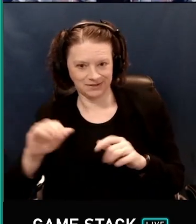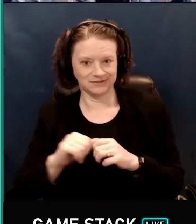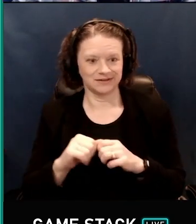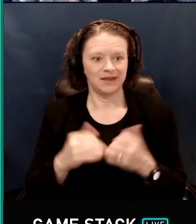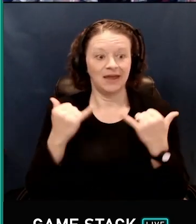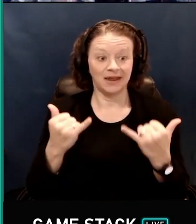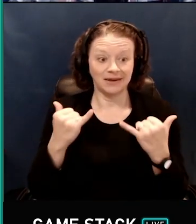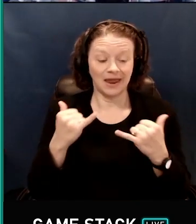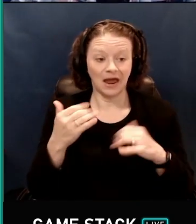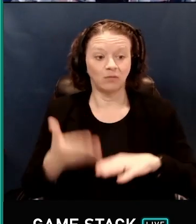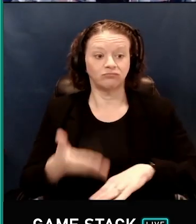from megabytes to gigabytes.